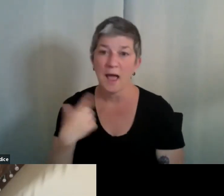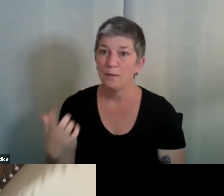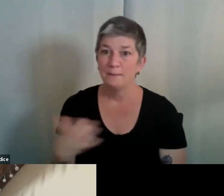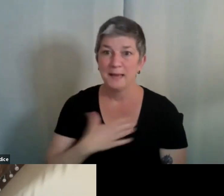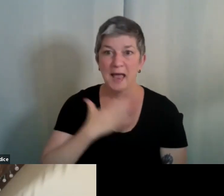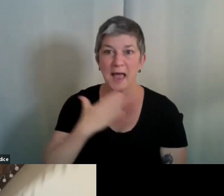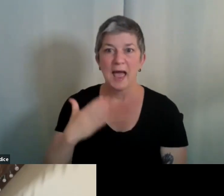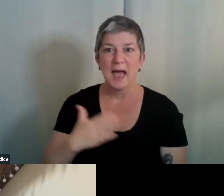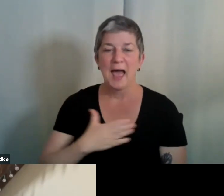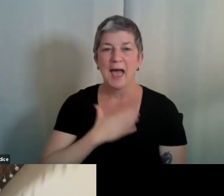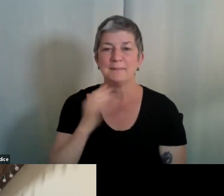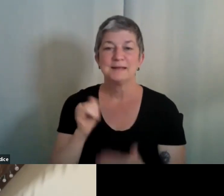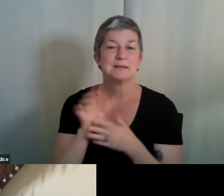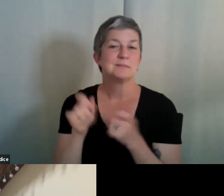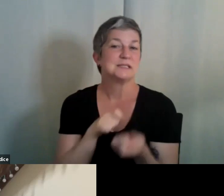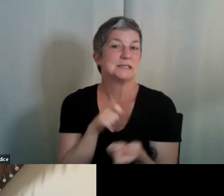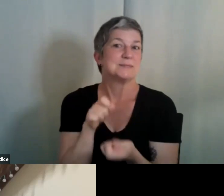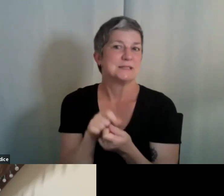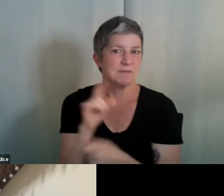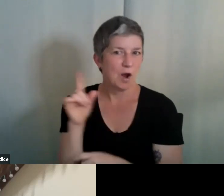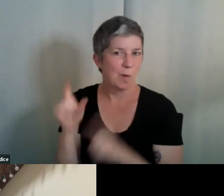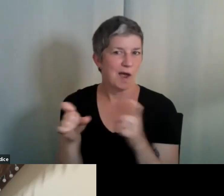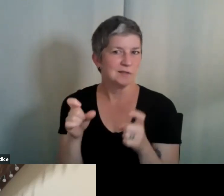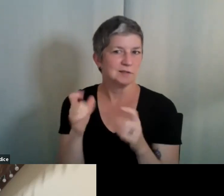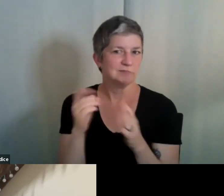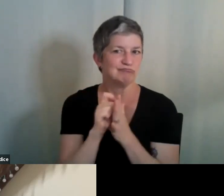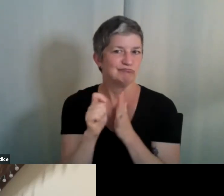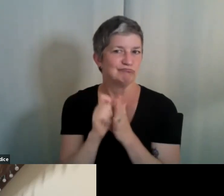put some specific questions together for you that you can